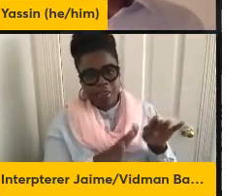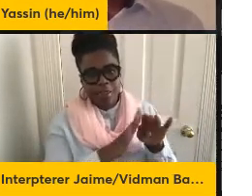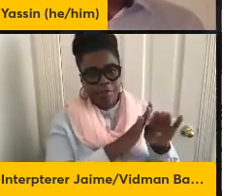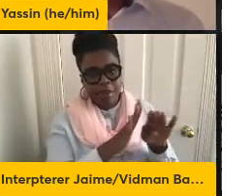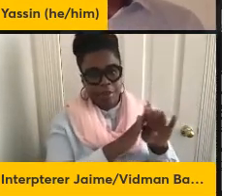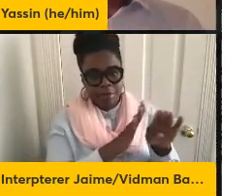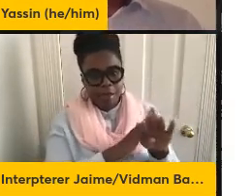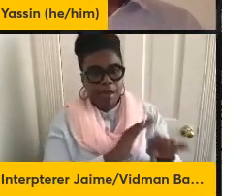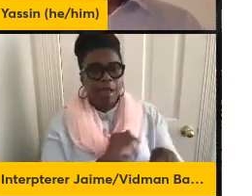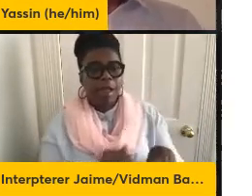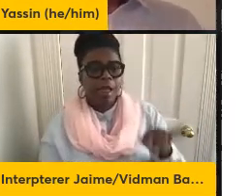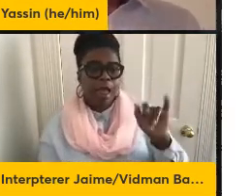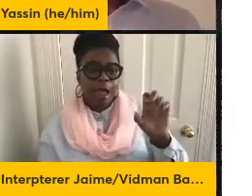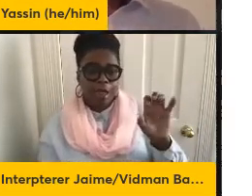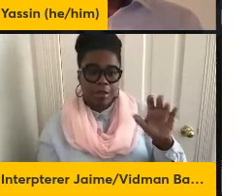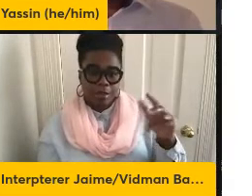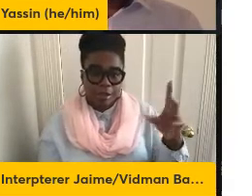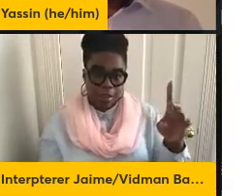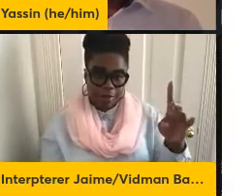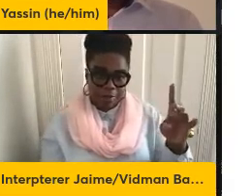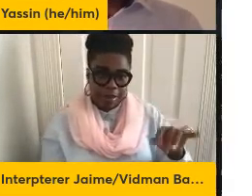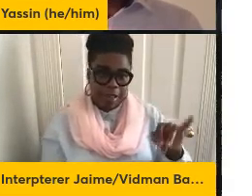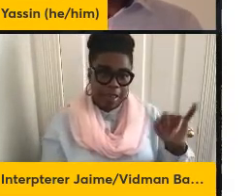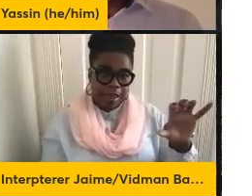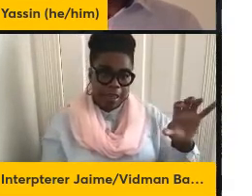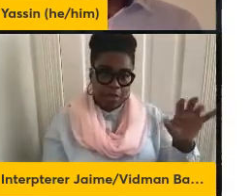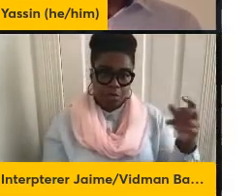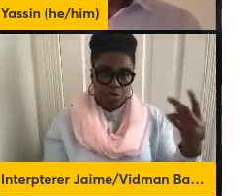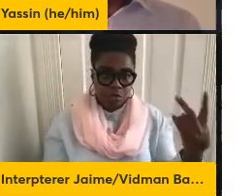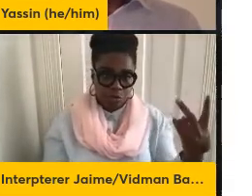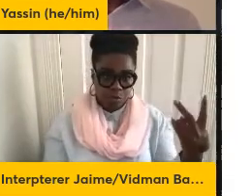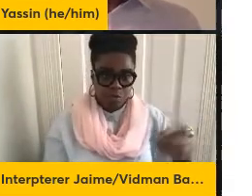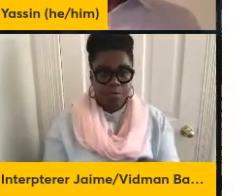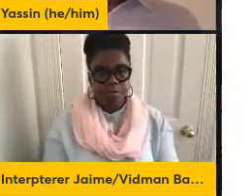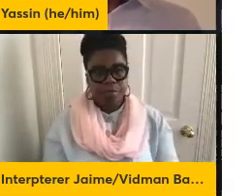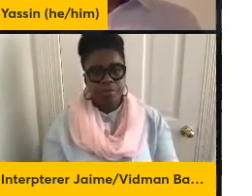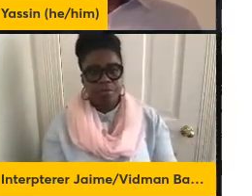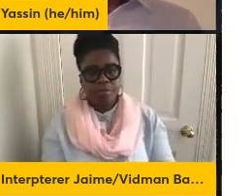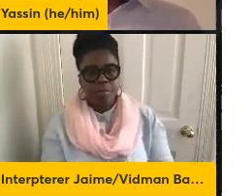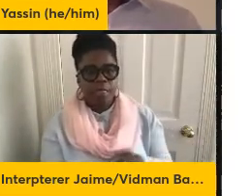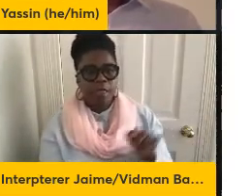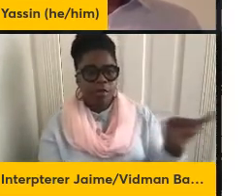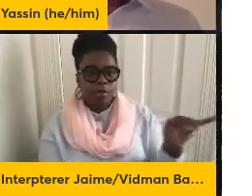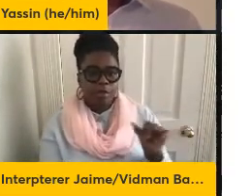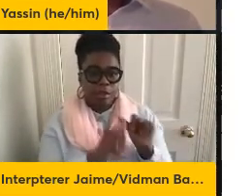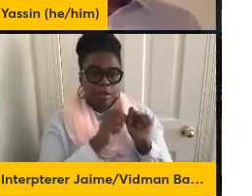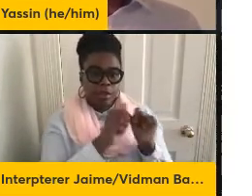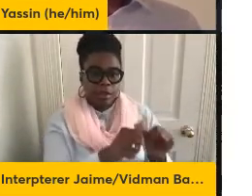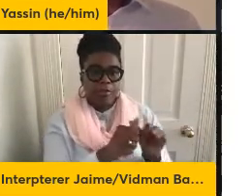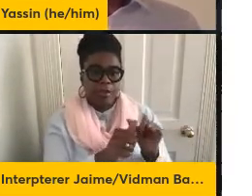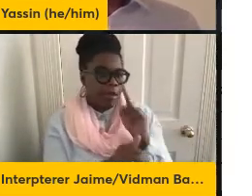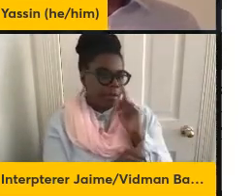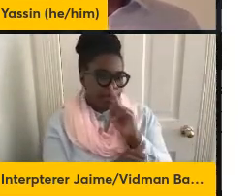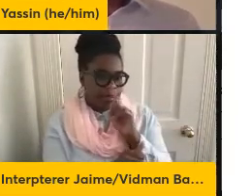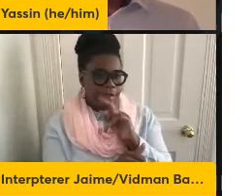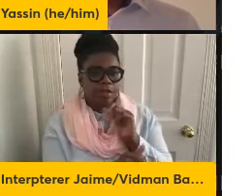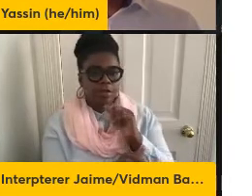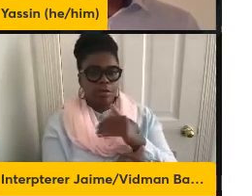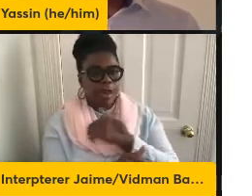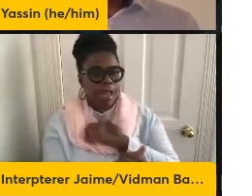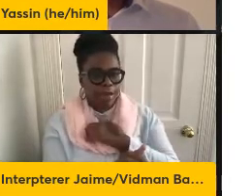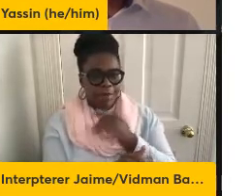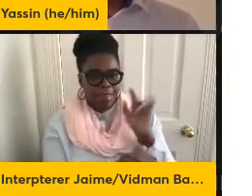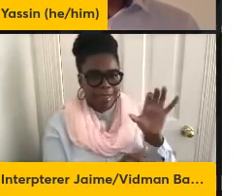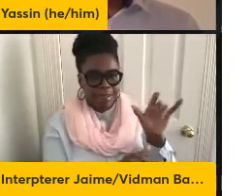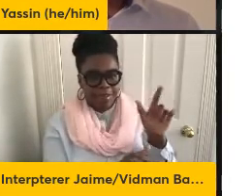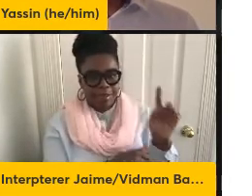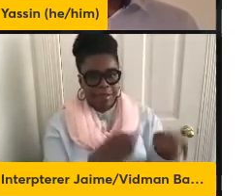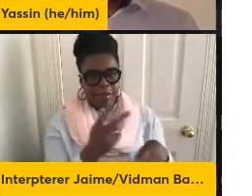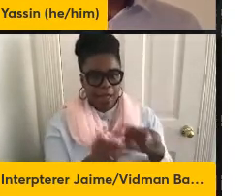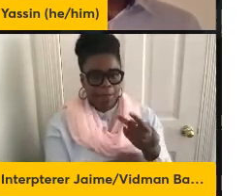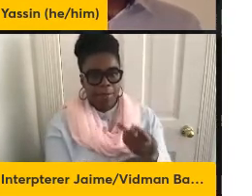have seven denial tool. And consistently, those mice, they do not have the cell type. They don't have cell type and this is